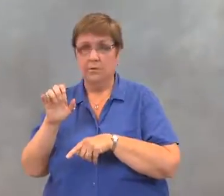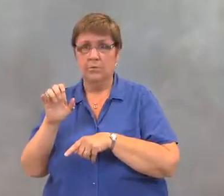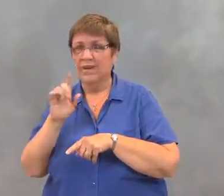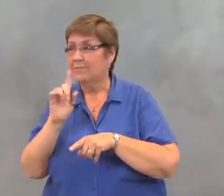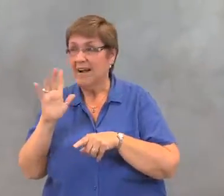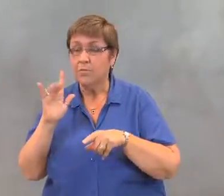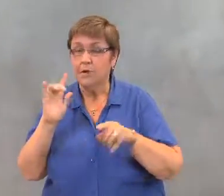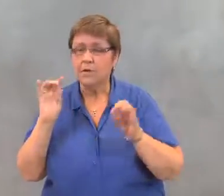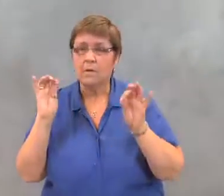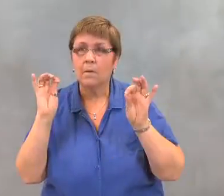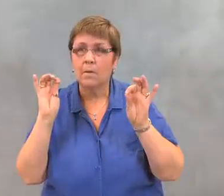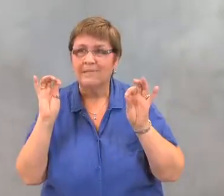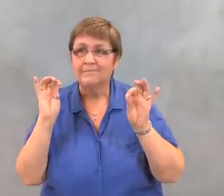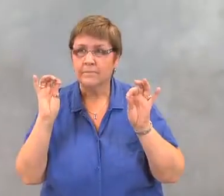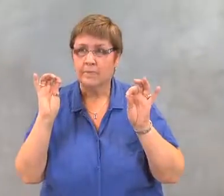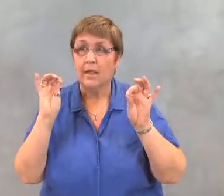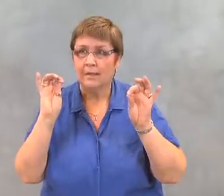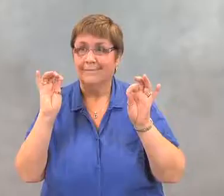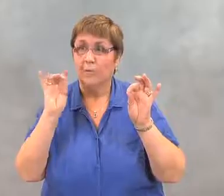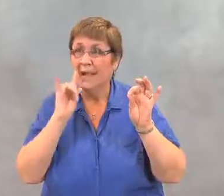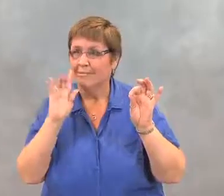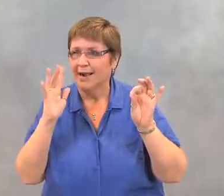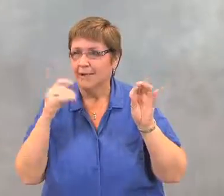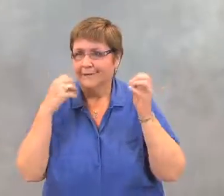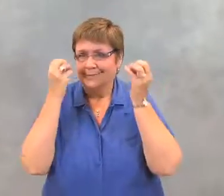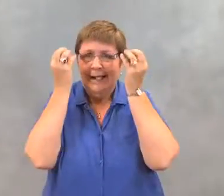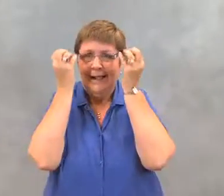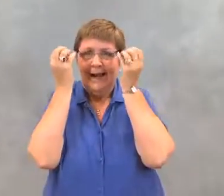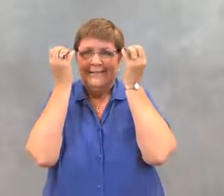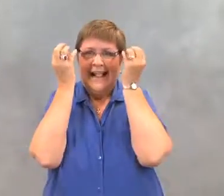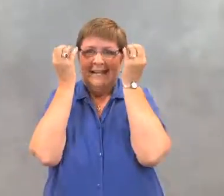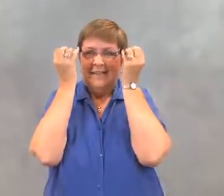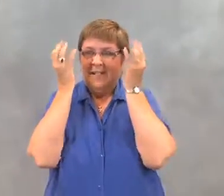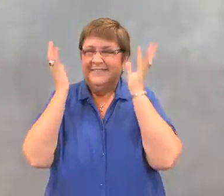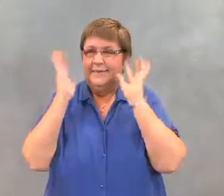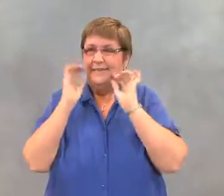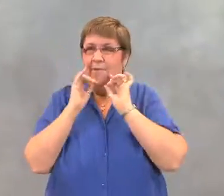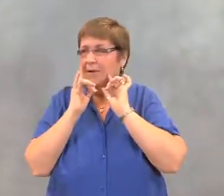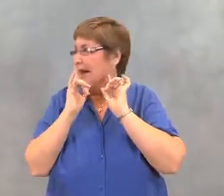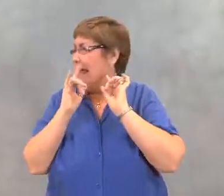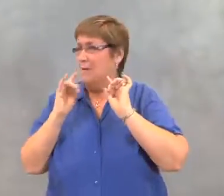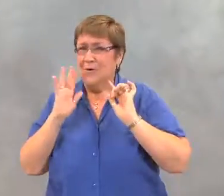He said, "Really?" and took a look. He did see the bill being held up.